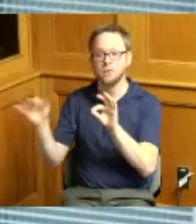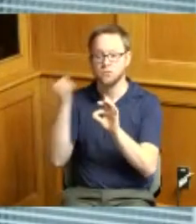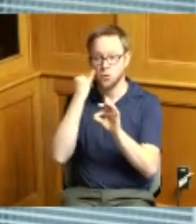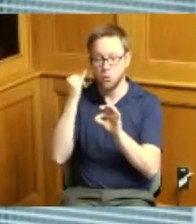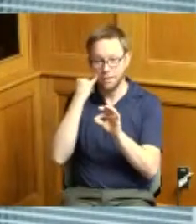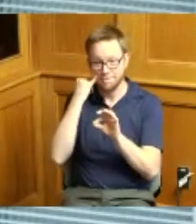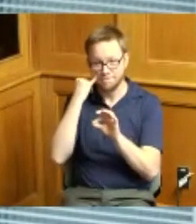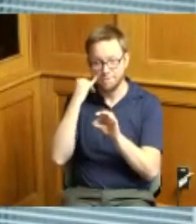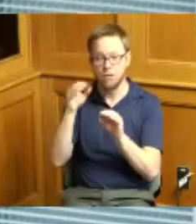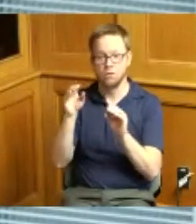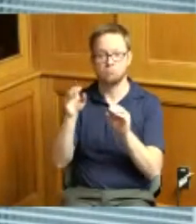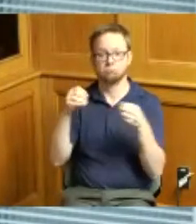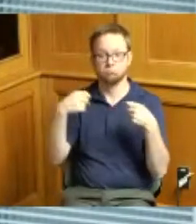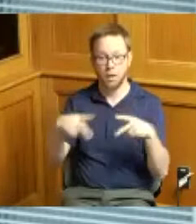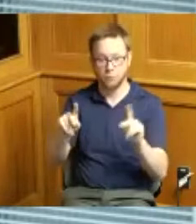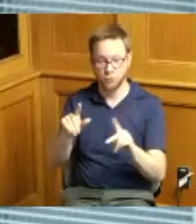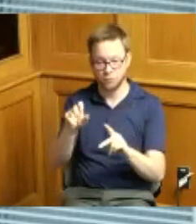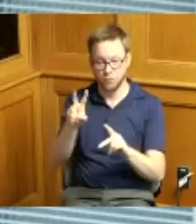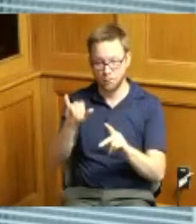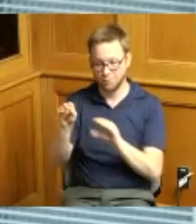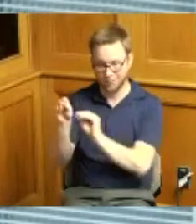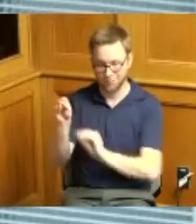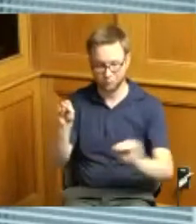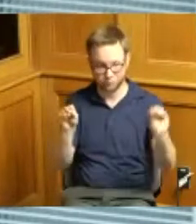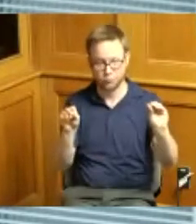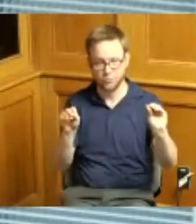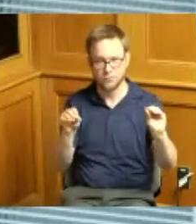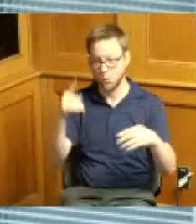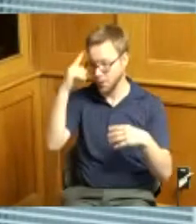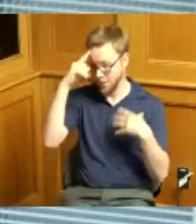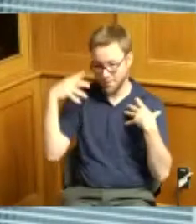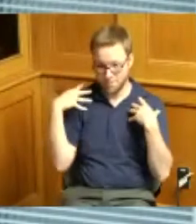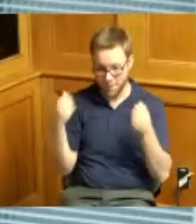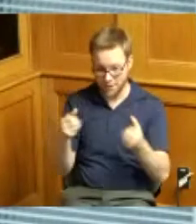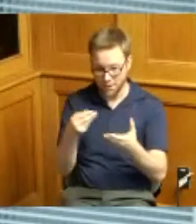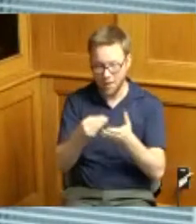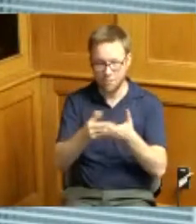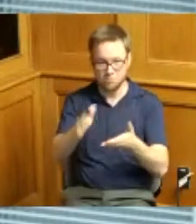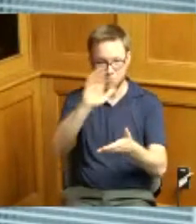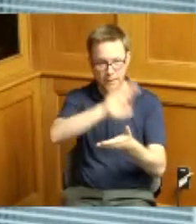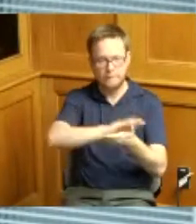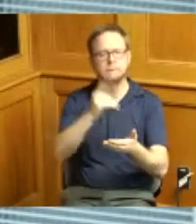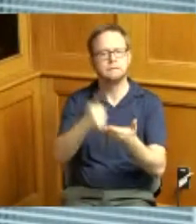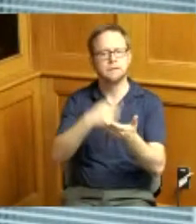to utilize that so what mental health gets isn't just mental health levy potentially if we can